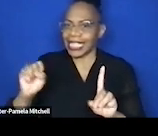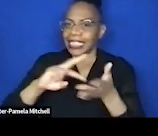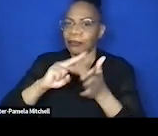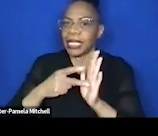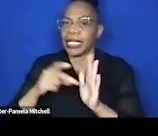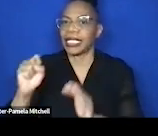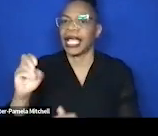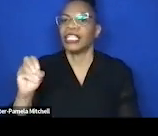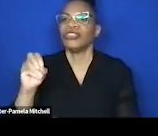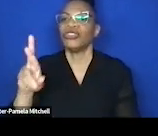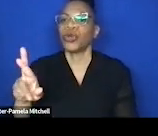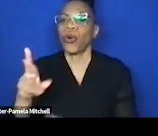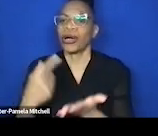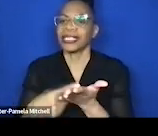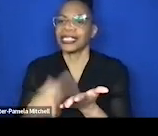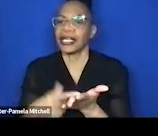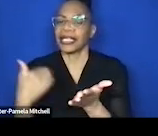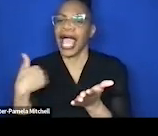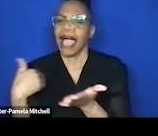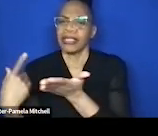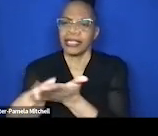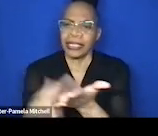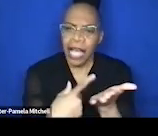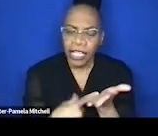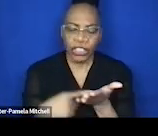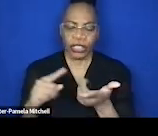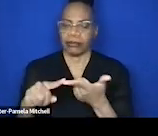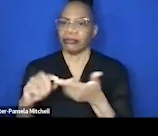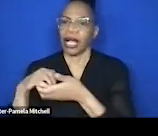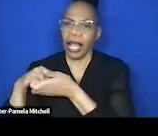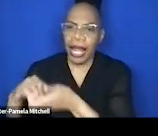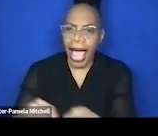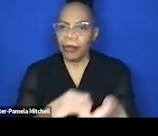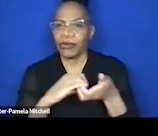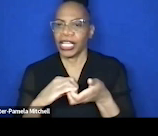Having those conversations, collaborations, coordination, and community partners. That's what it's all about.